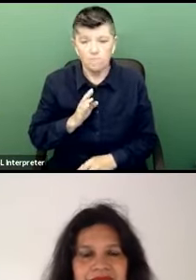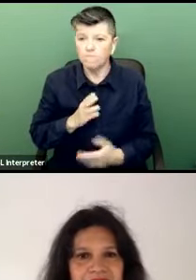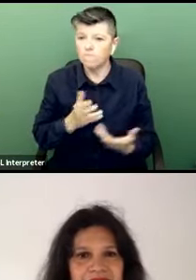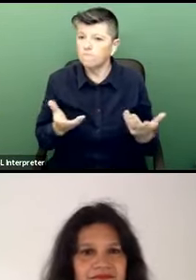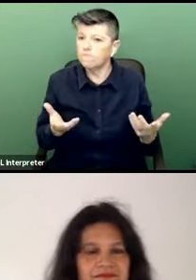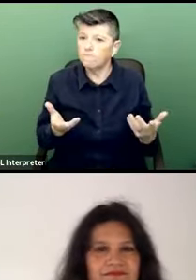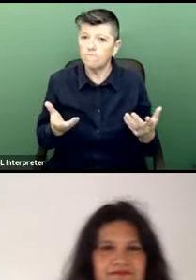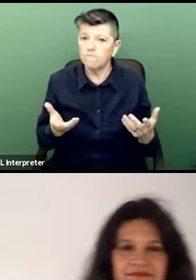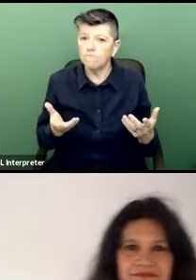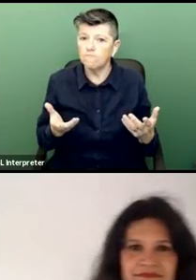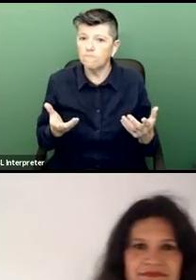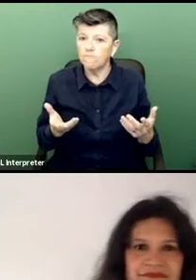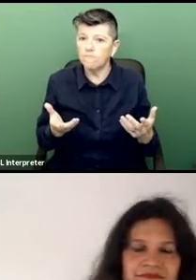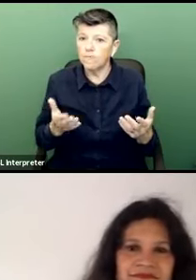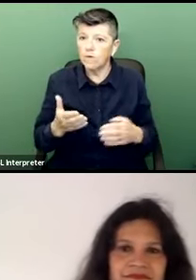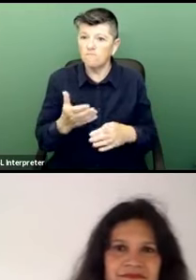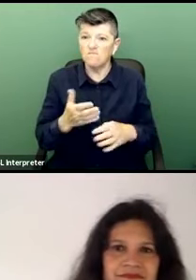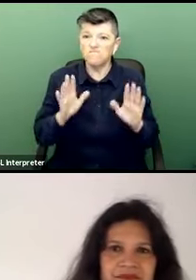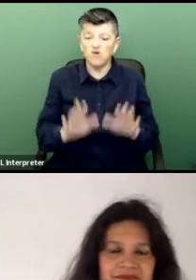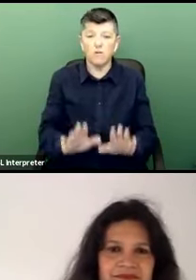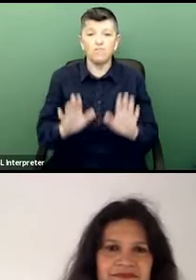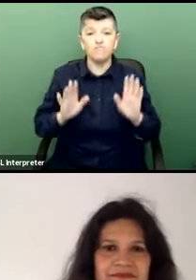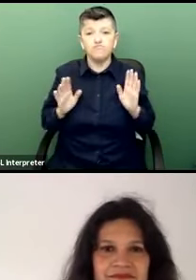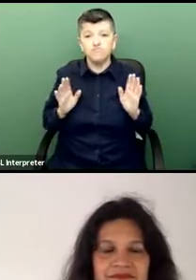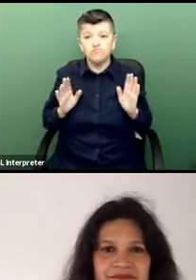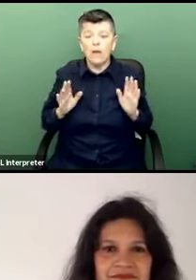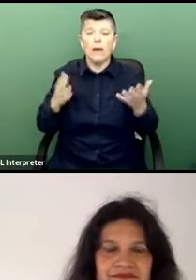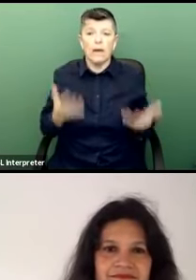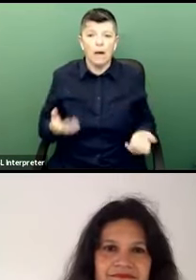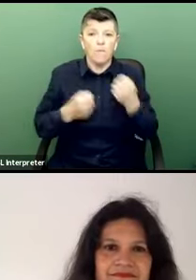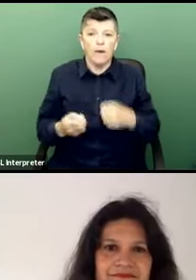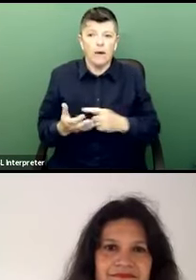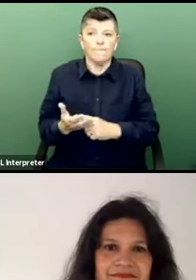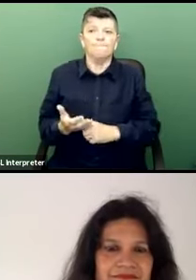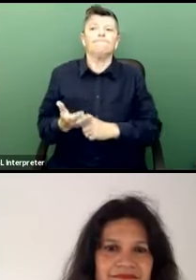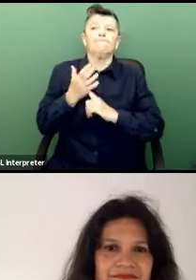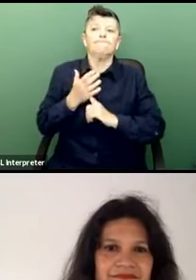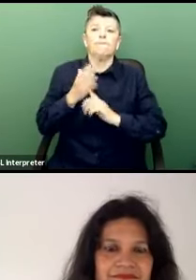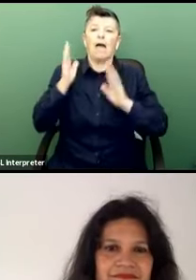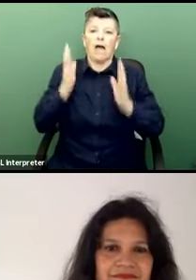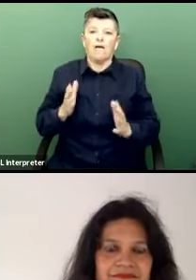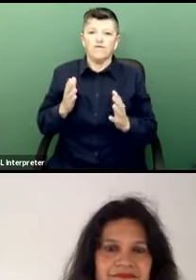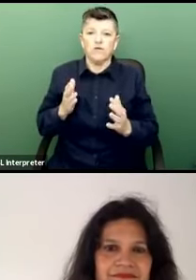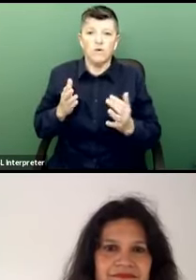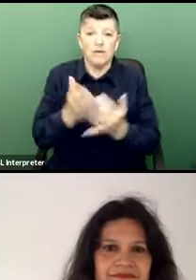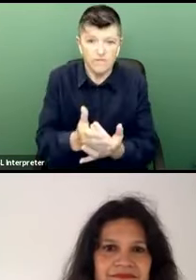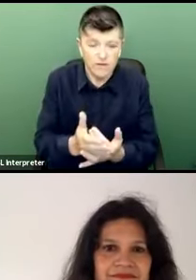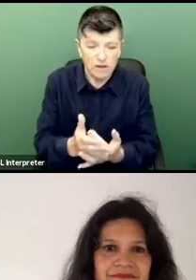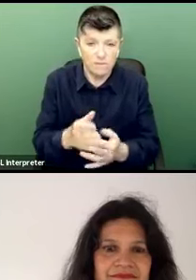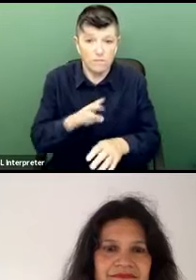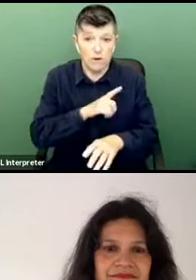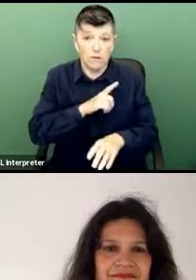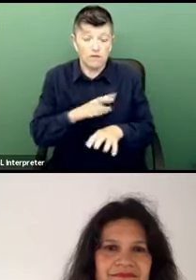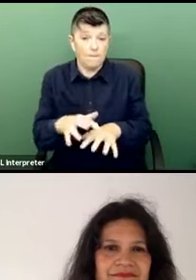but one of the persons connected actually but not a member of Pakistan human rights, friend of mine,